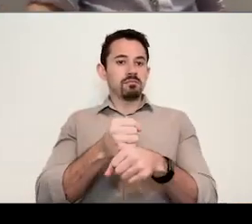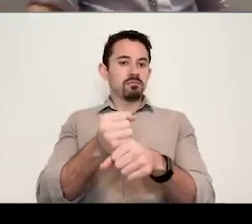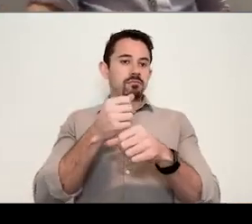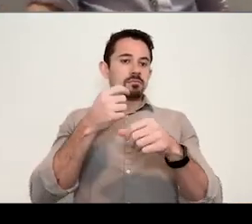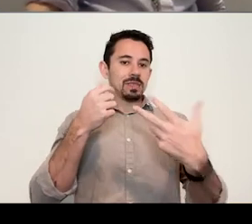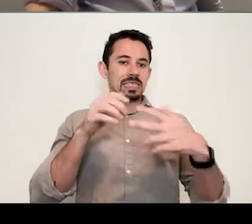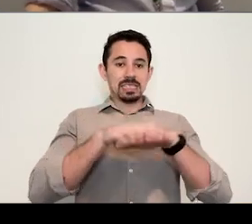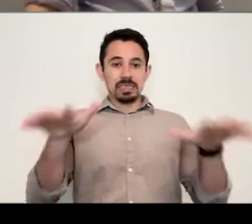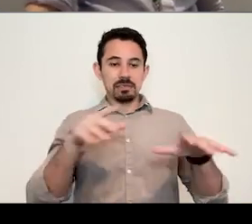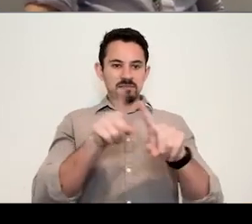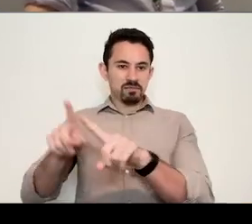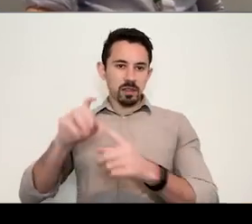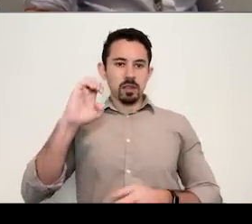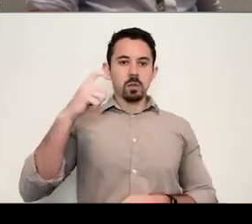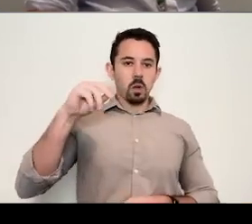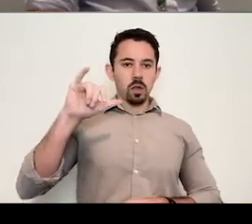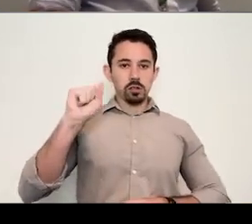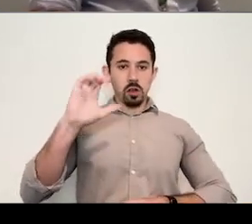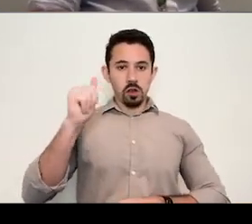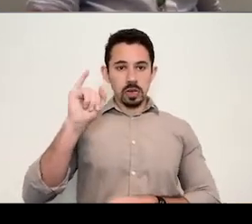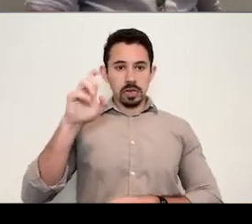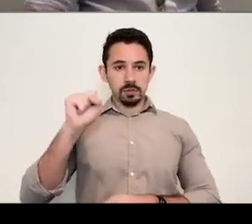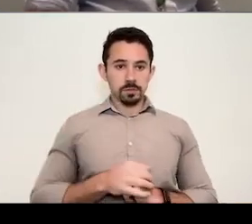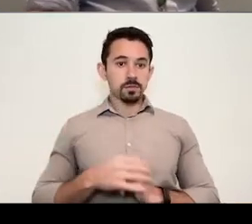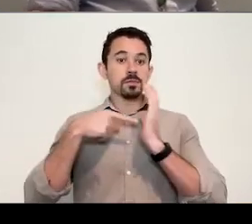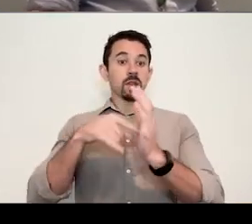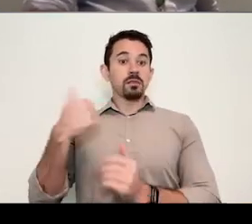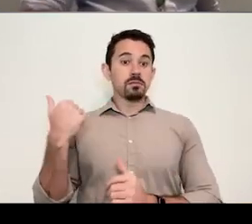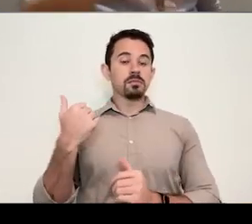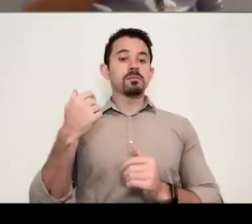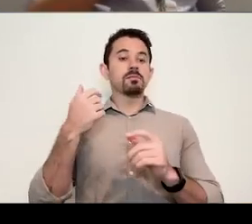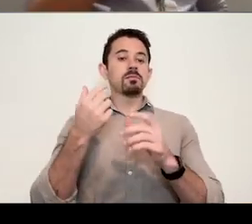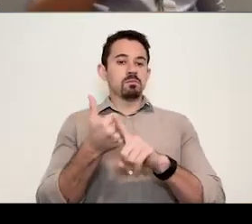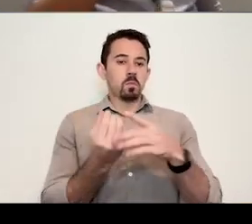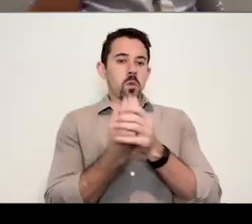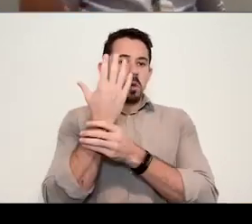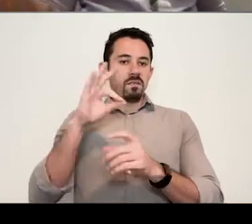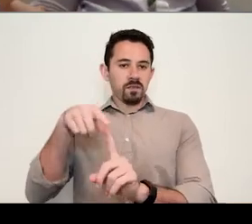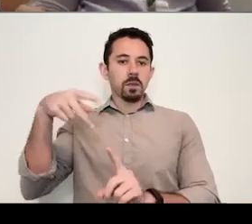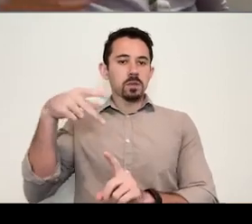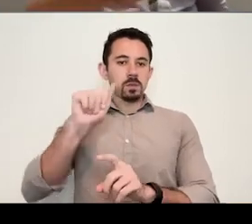exopolysaccharides. Shown here is the growth of P. aeruginosa colonies from the lung - from